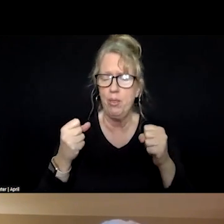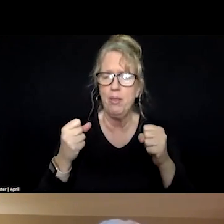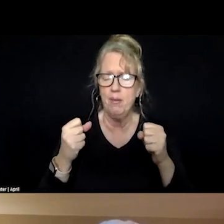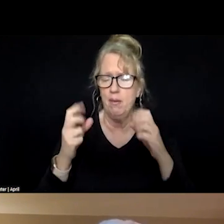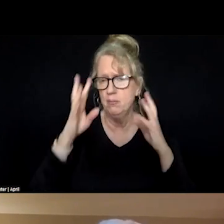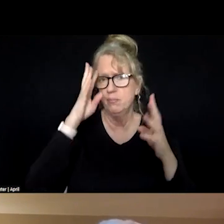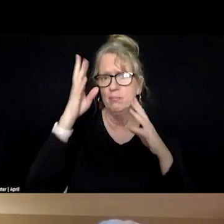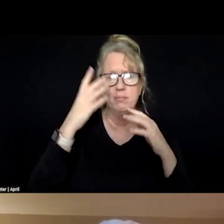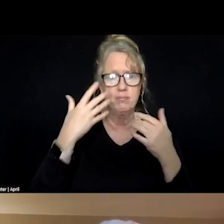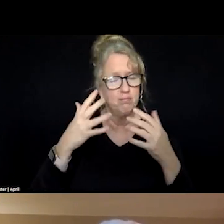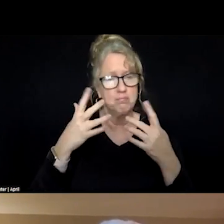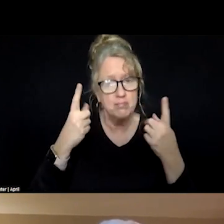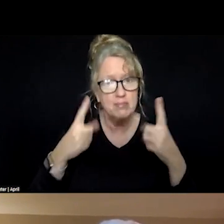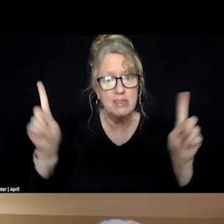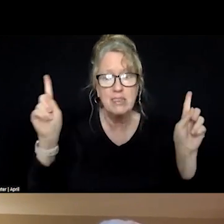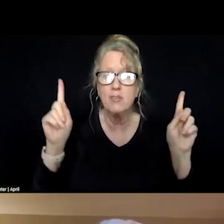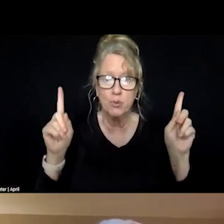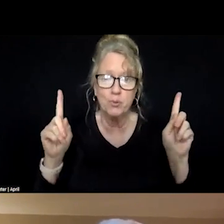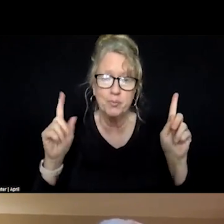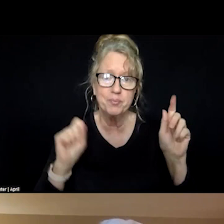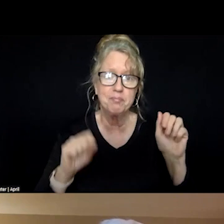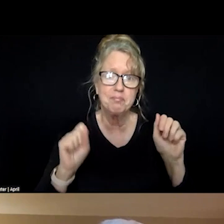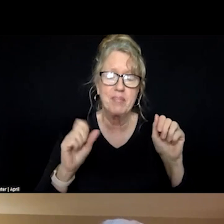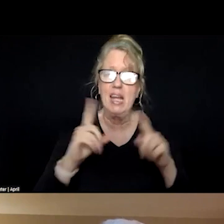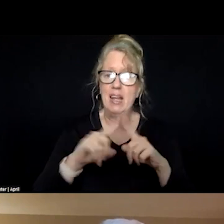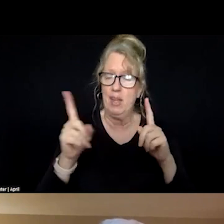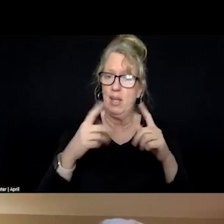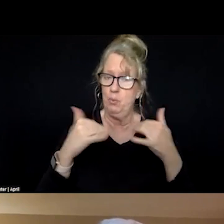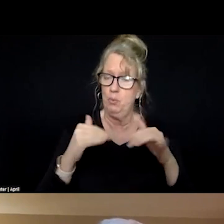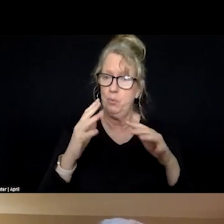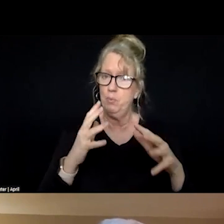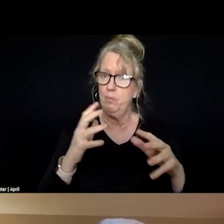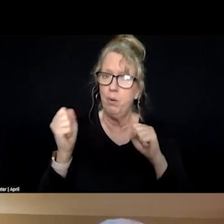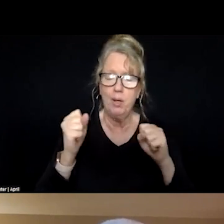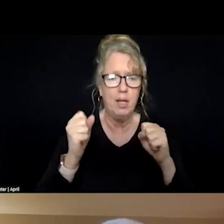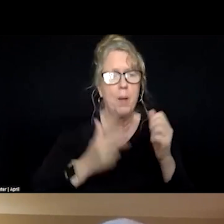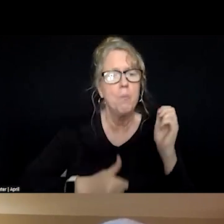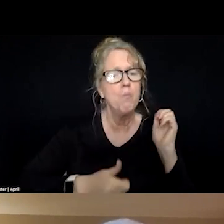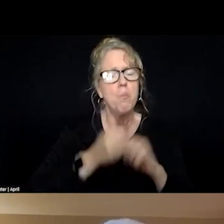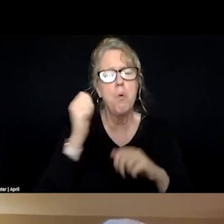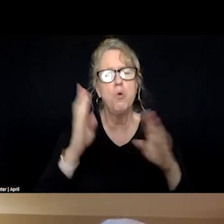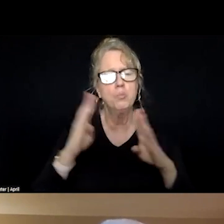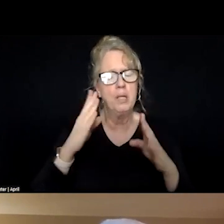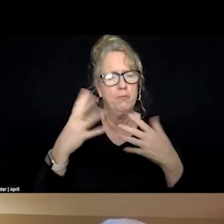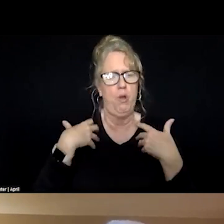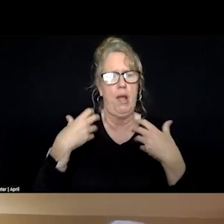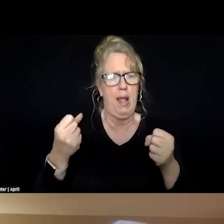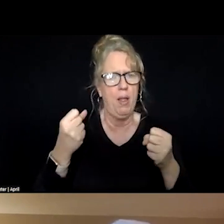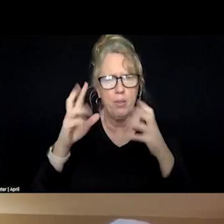REMARKABLY SUCCESSFUL. IT HAS MOVED FAST COMPARED TO MOST BEHAVIORAL HEALTH INNOVATIONS.